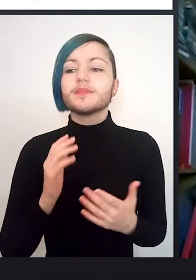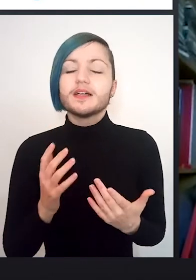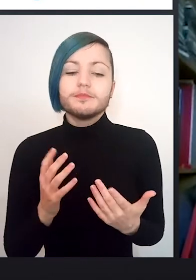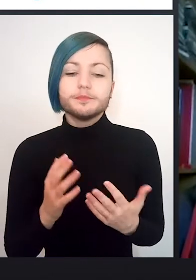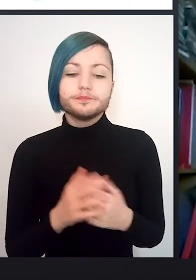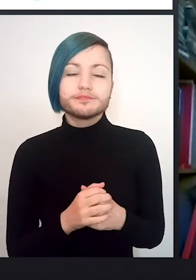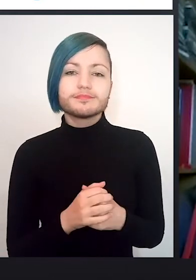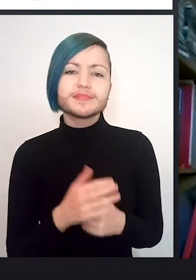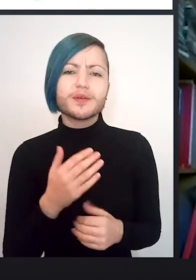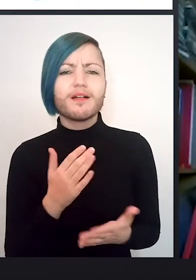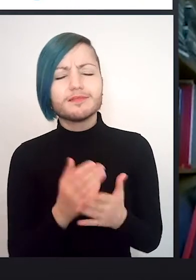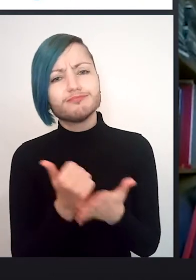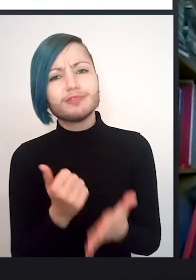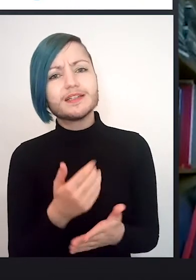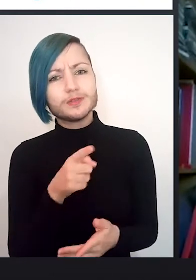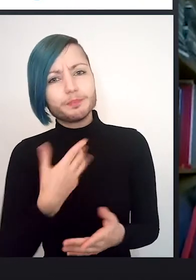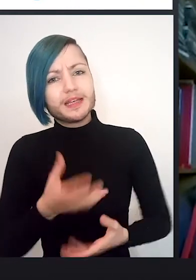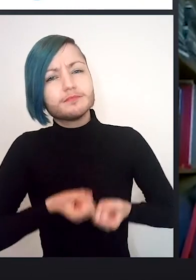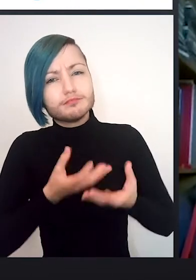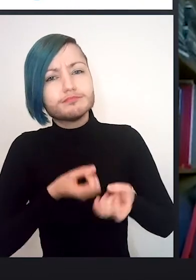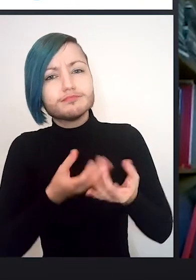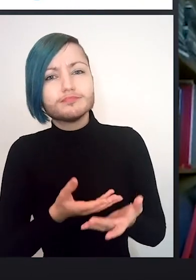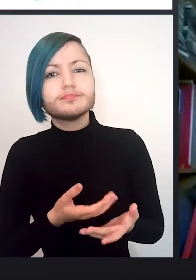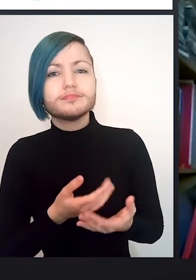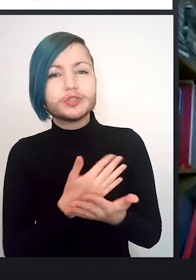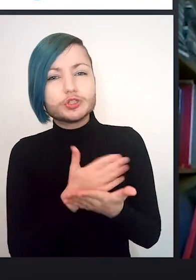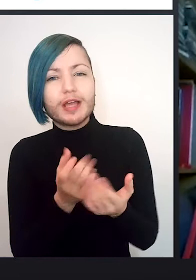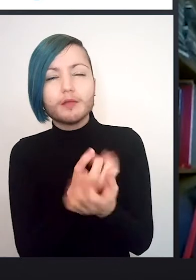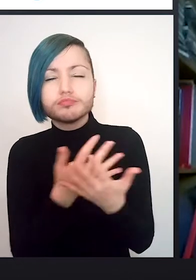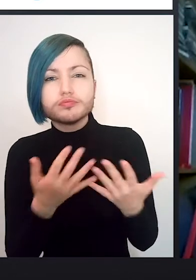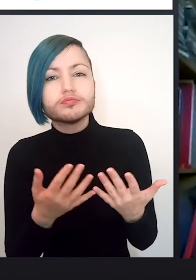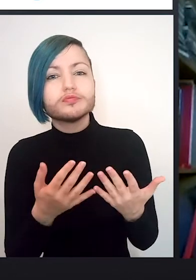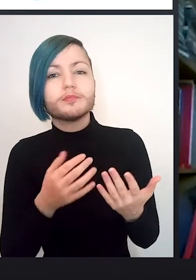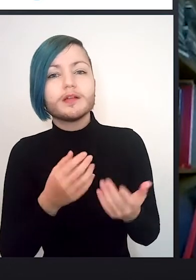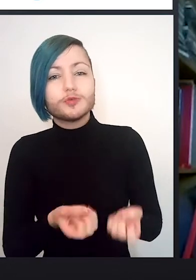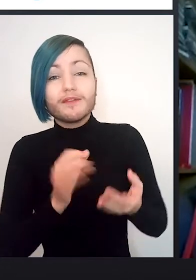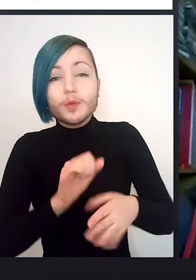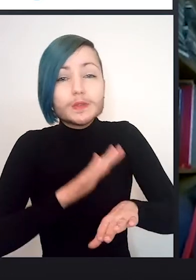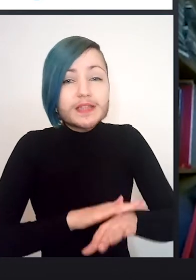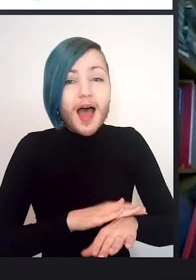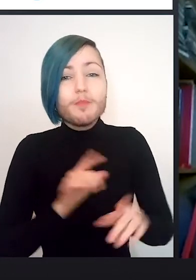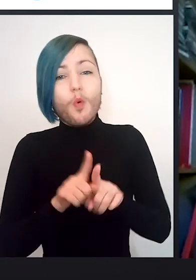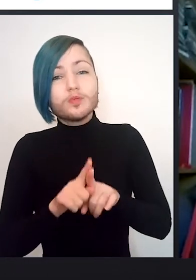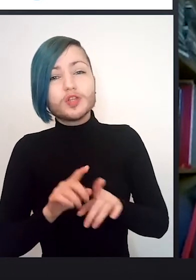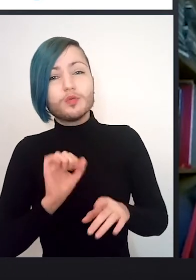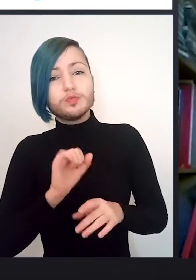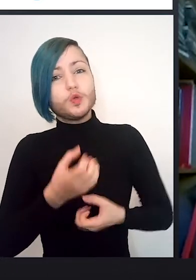I mean you've shared so much. You've been so generous with your time but also your explanation and your own personal journey.